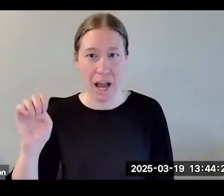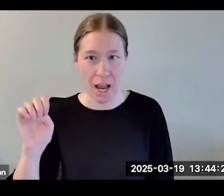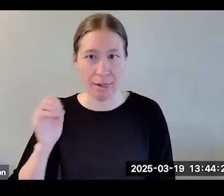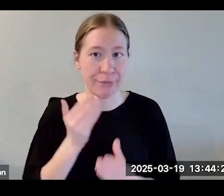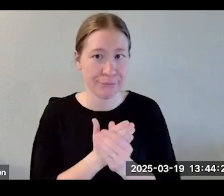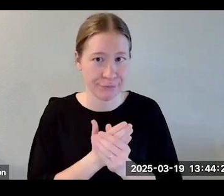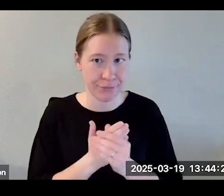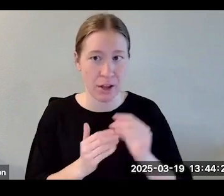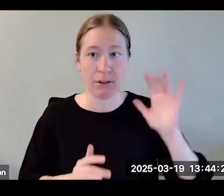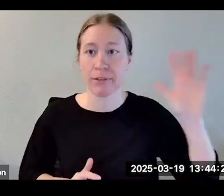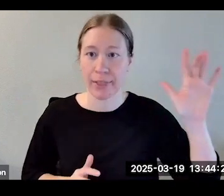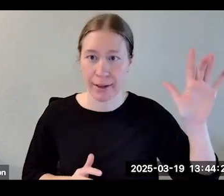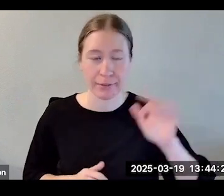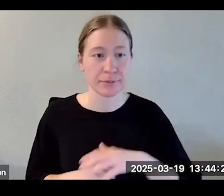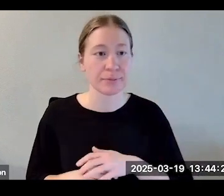and then we can select Options.